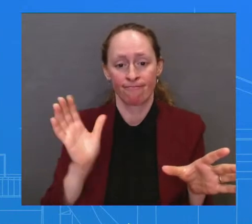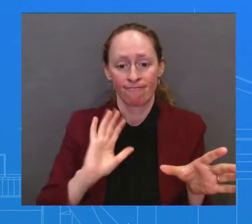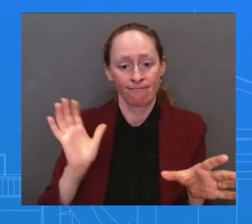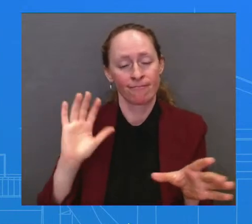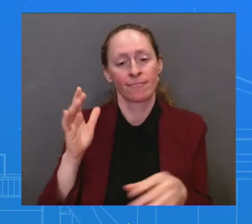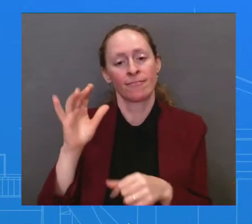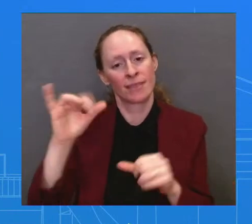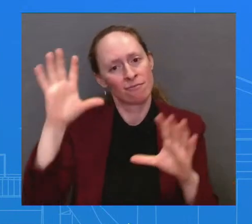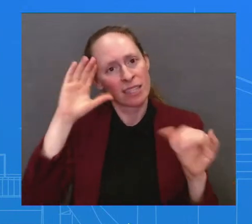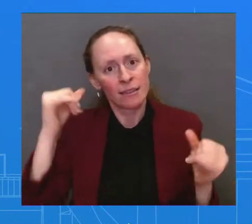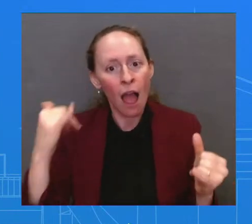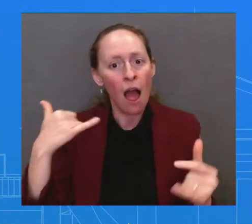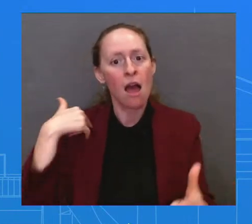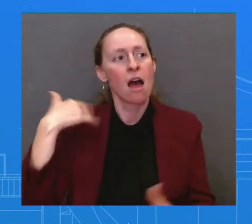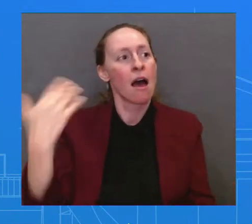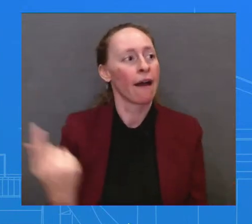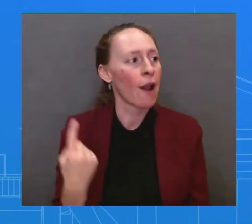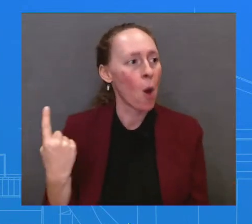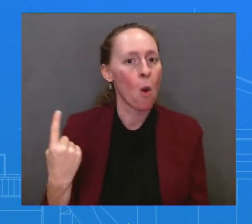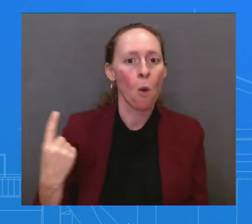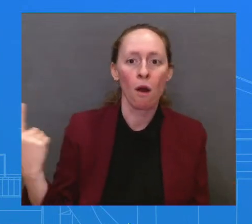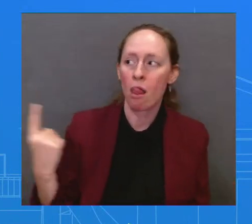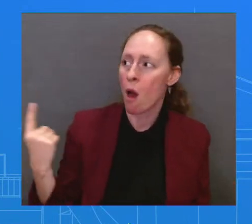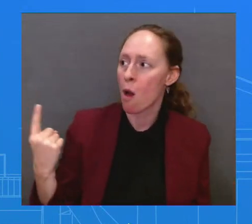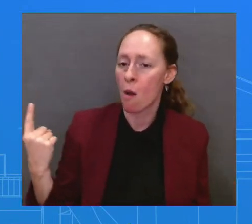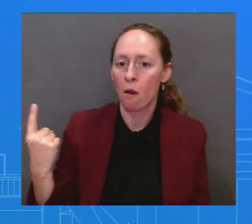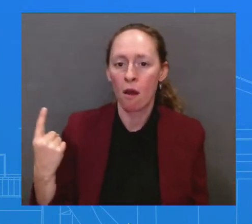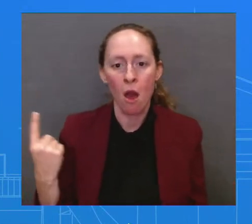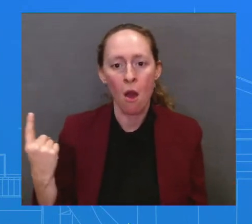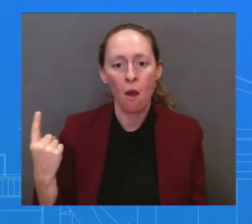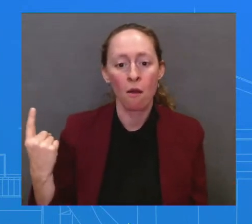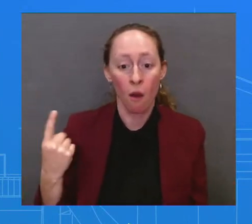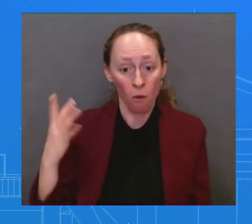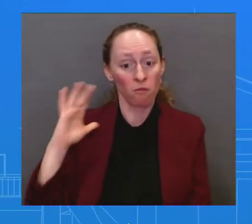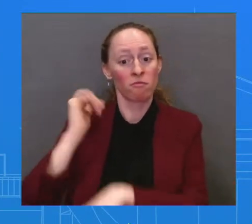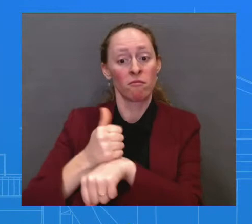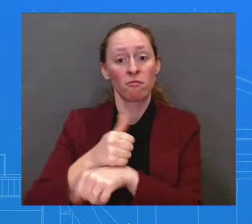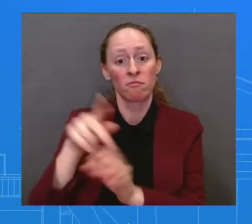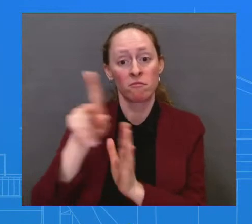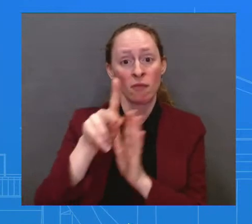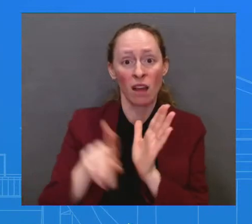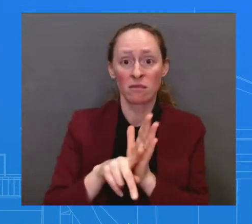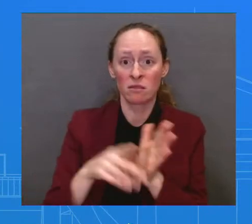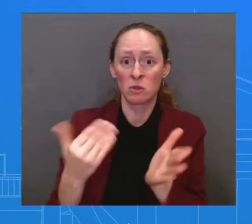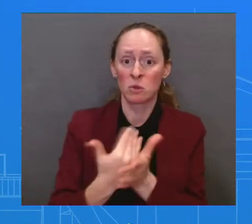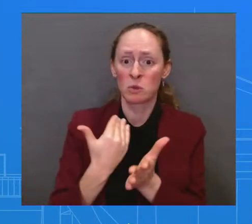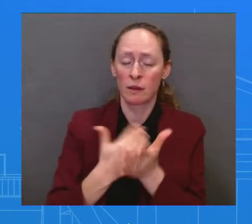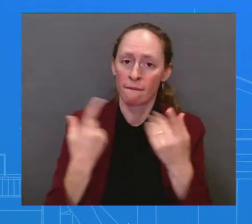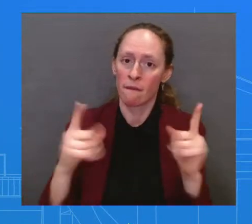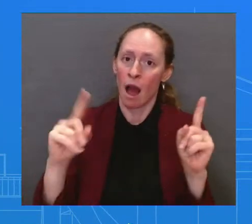with the immigration system and he want -- and understanding how critical that is -- it was to do that.